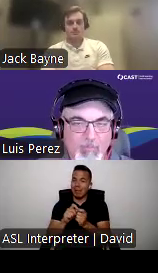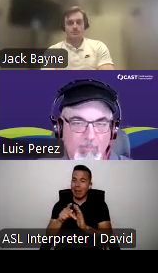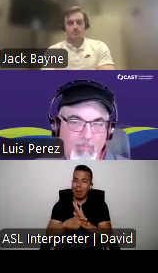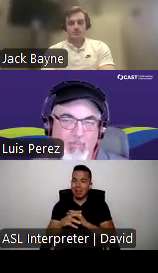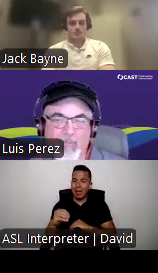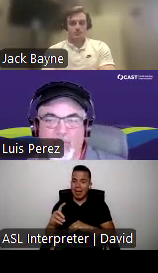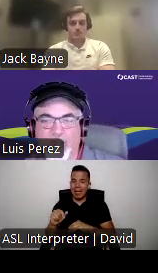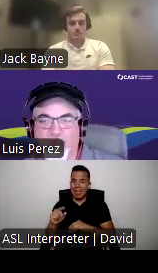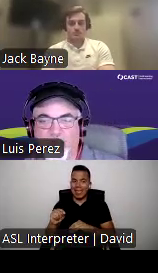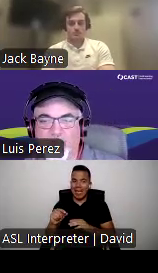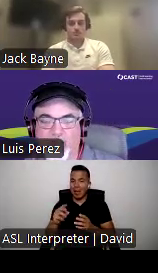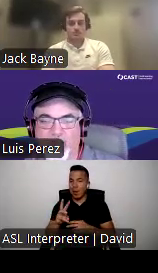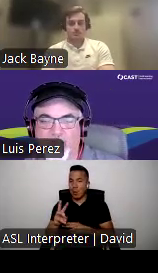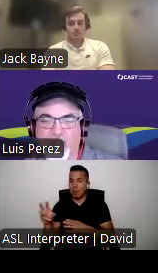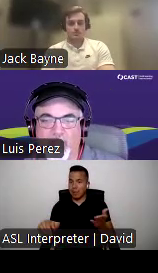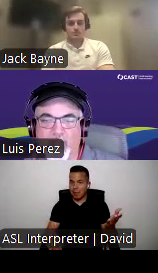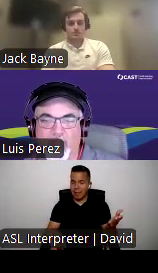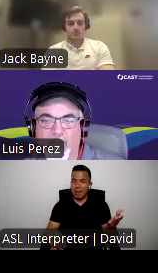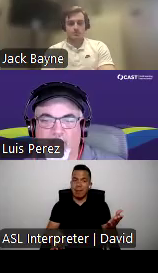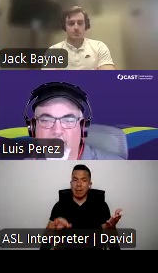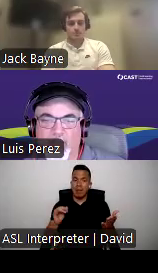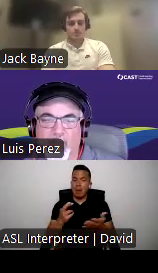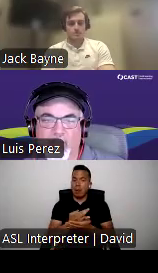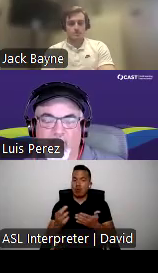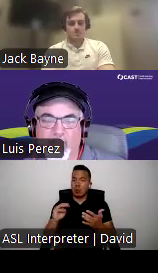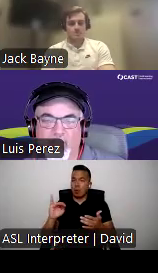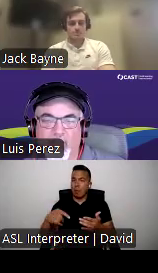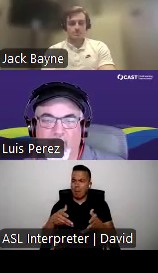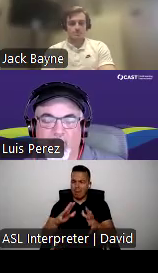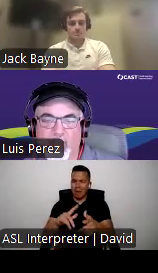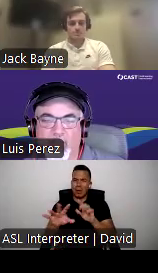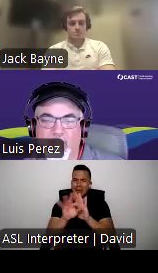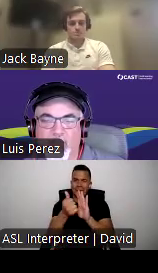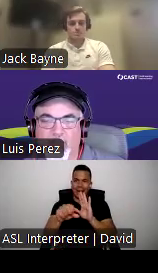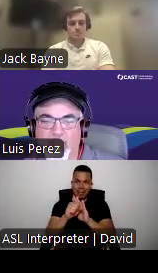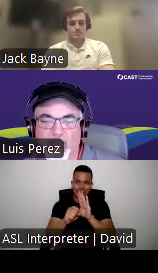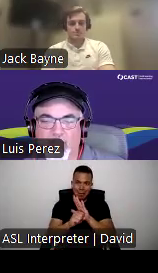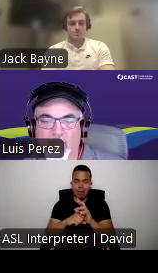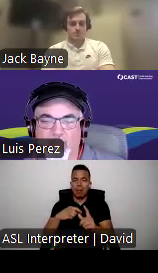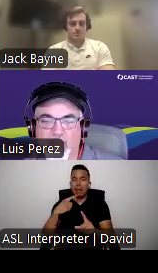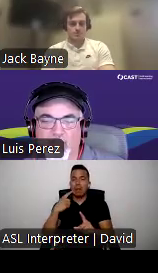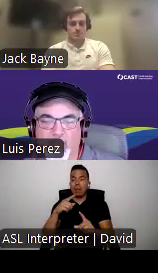data pages. This resource map, it lets you select any state and quickly see its current policies,